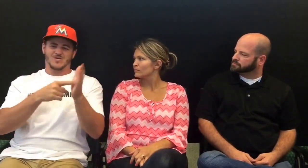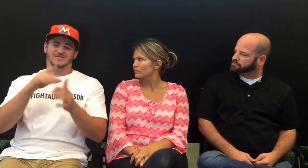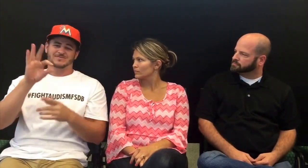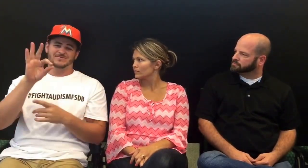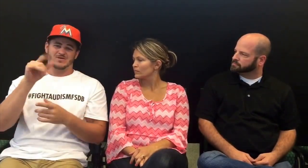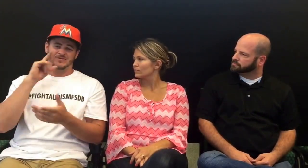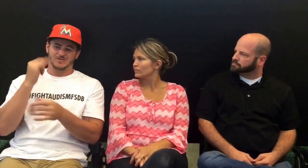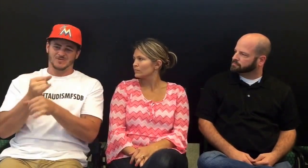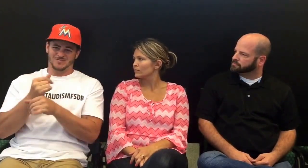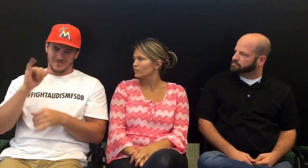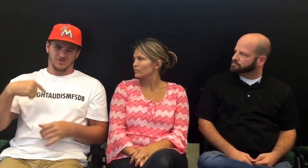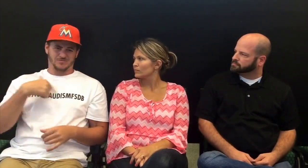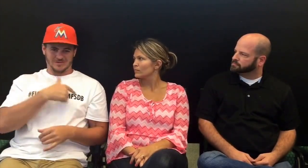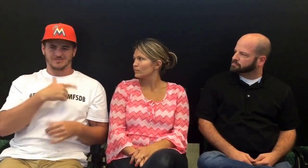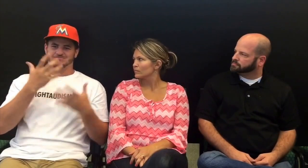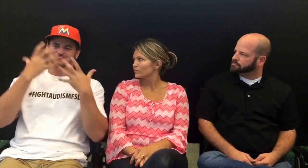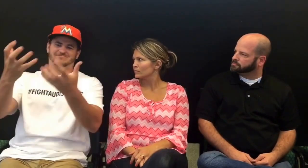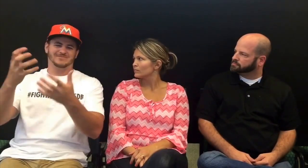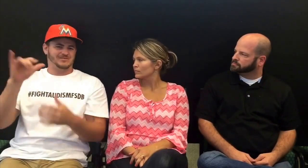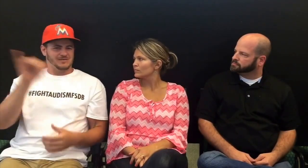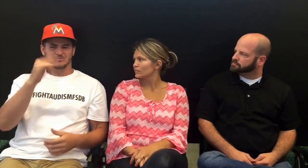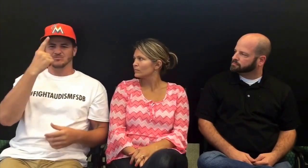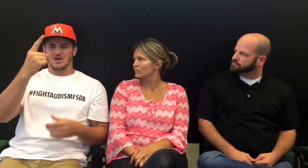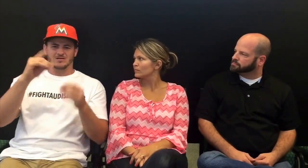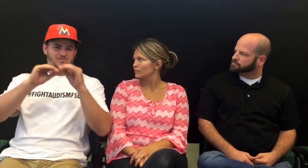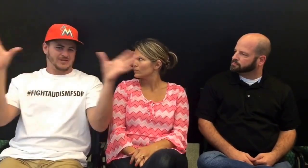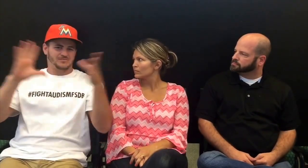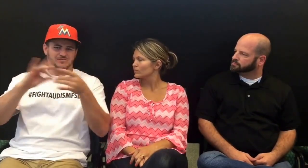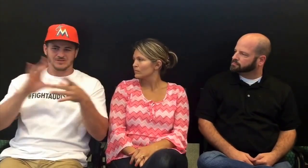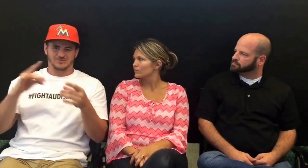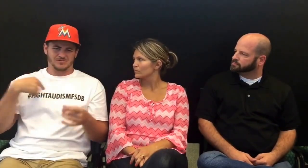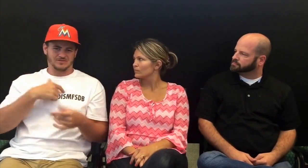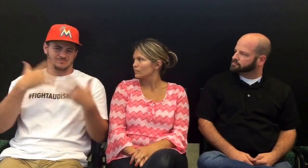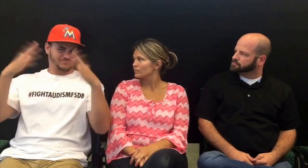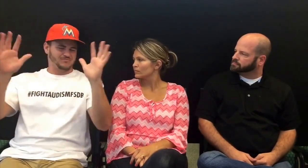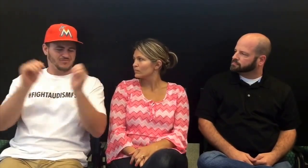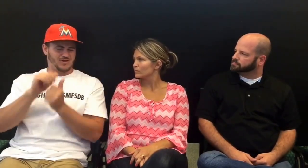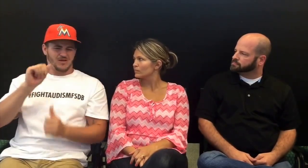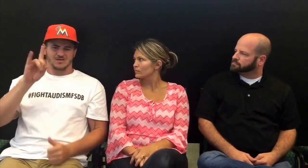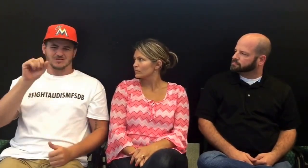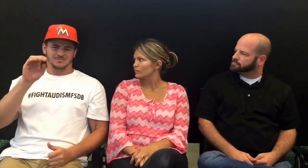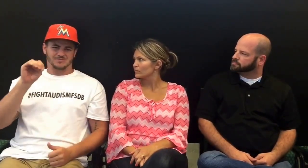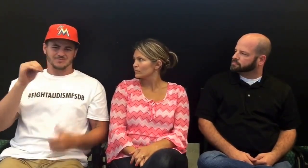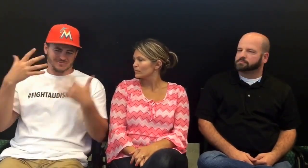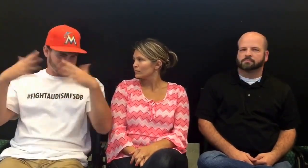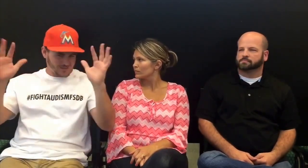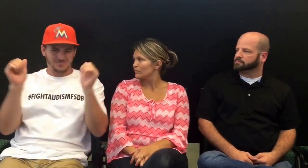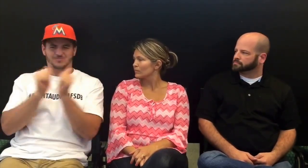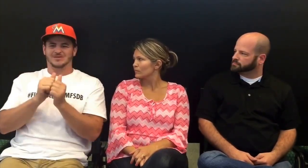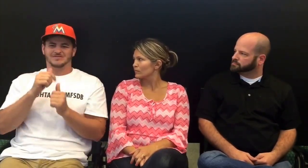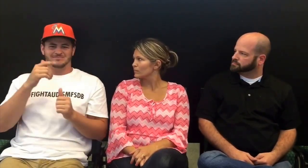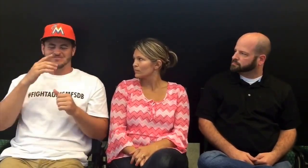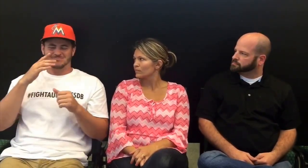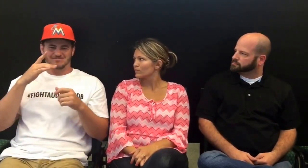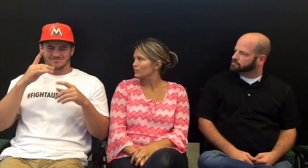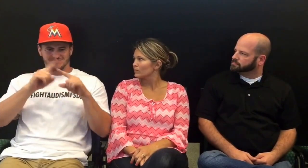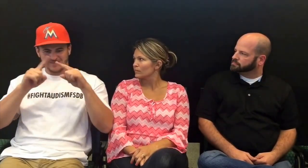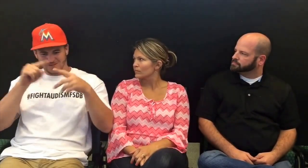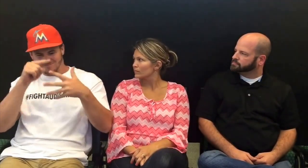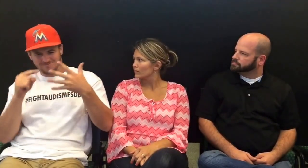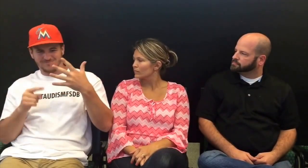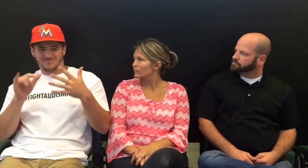to show FSDB that we are all sharing the same message that we are finished with audism and the other issues.